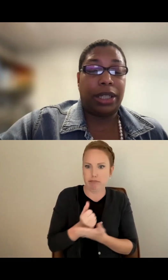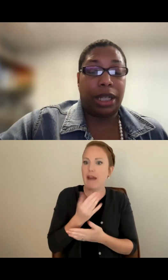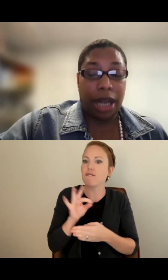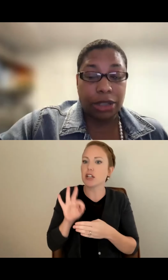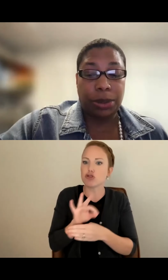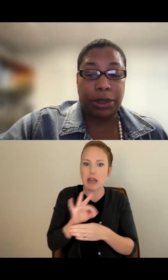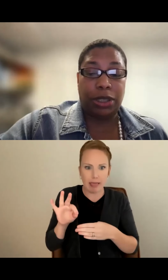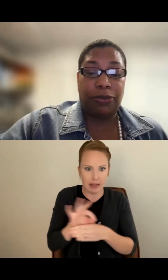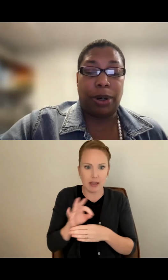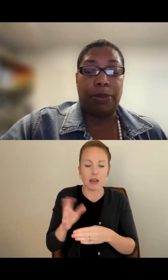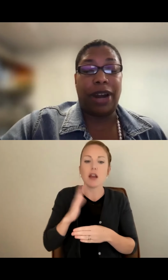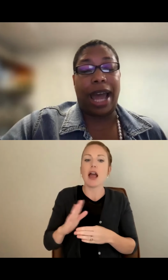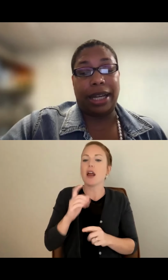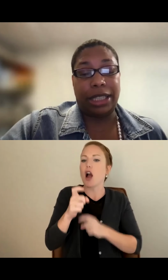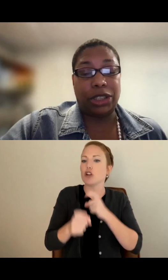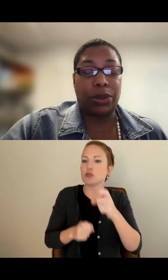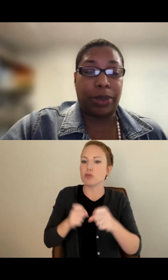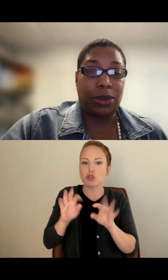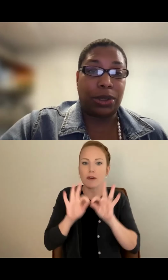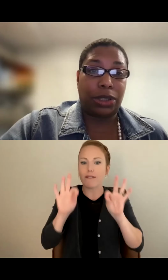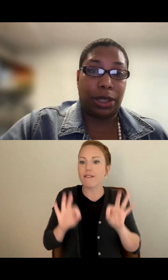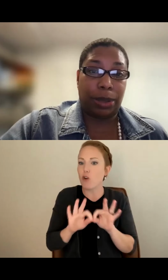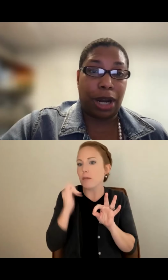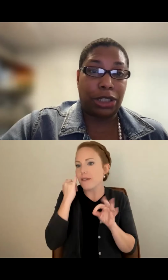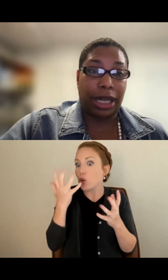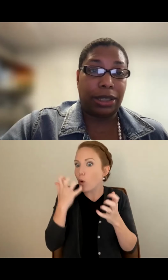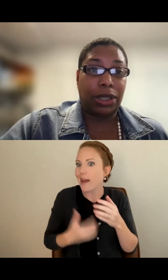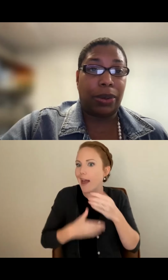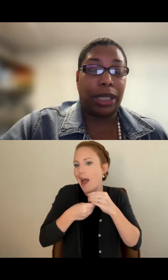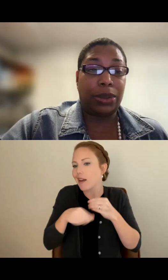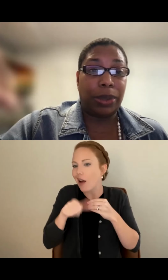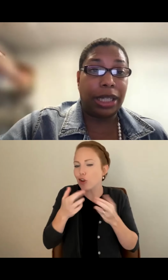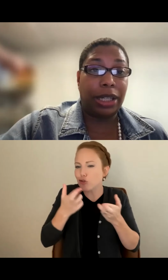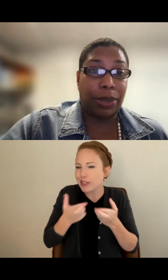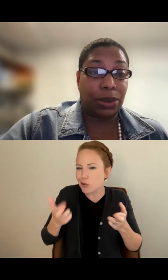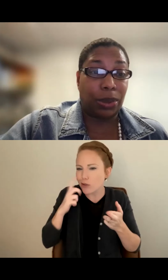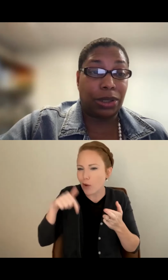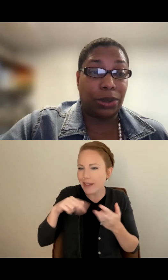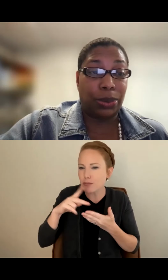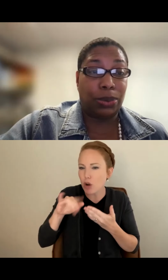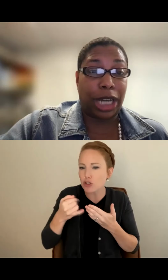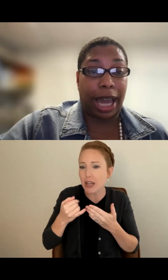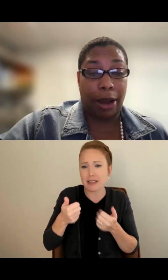A contribution form for adding additional resources to the project. It is a really good resource to check out.